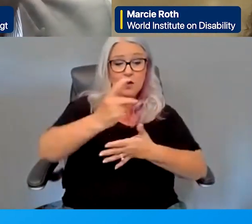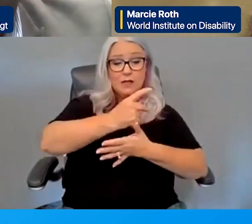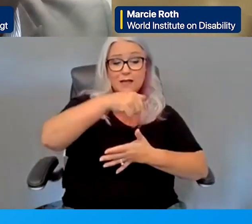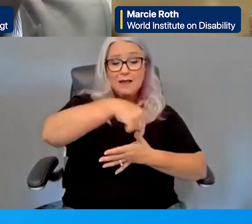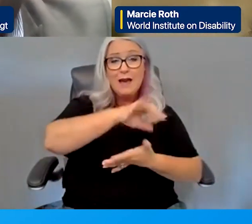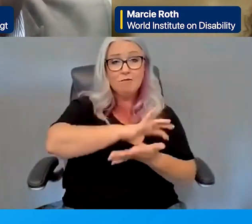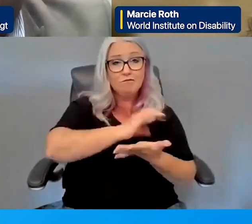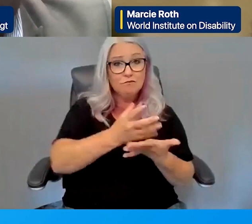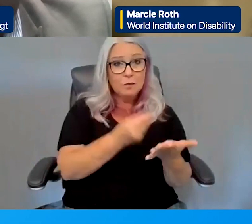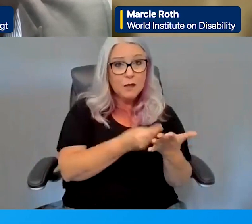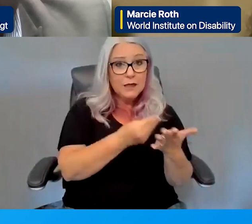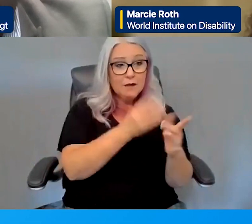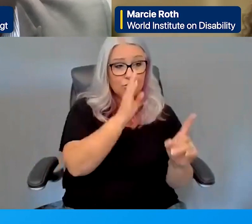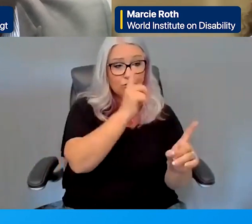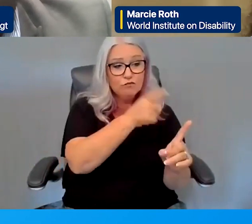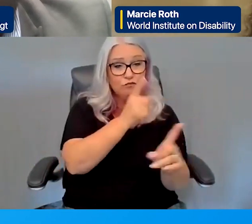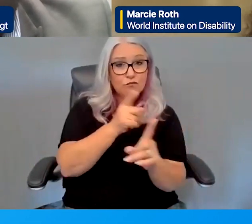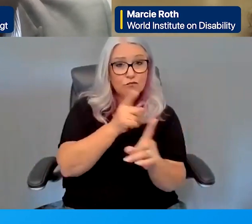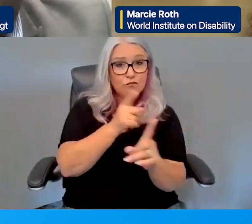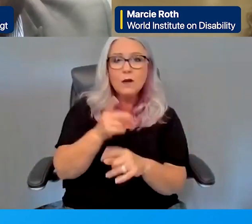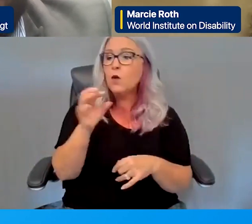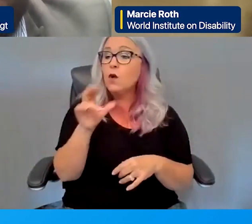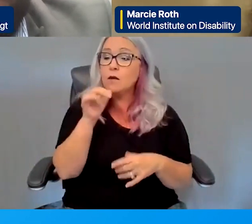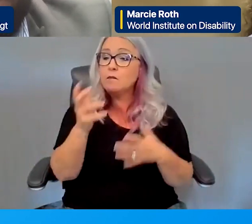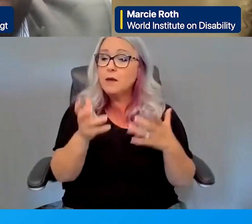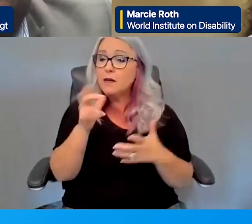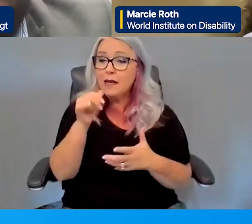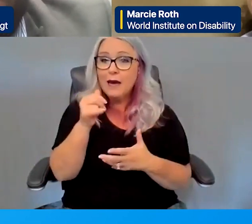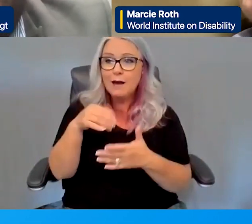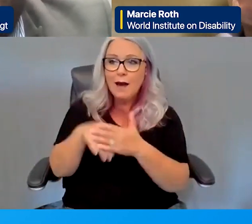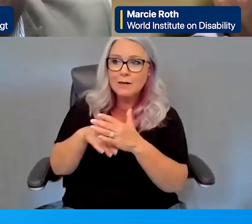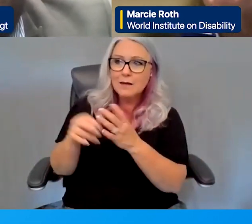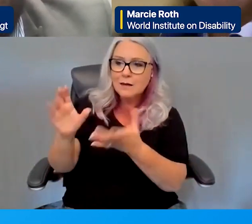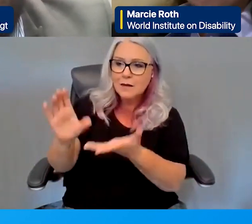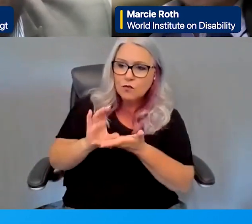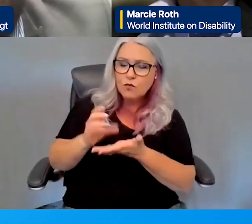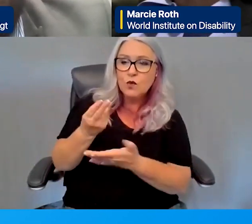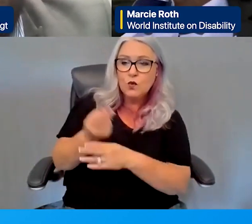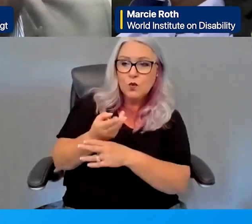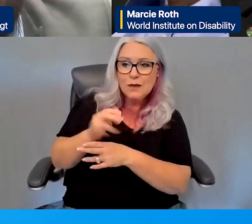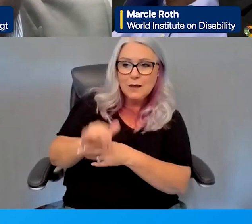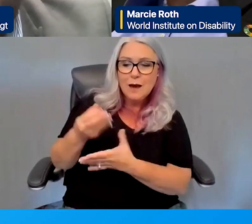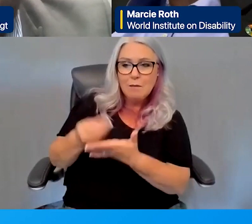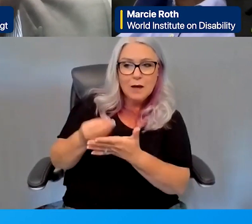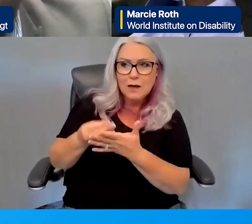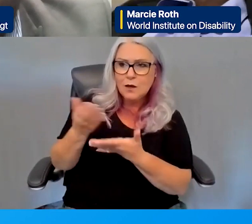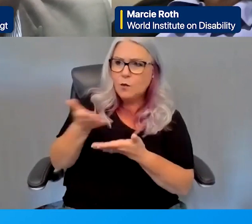right direction or are they not accessing the grants at all? So I think